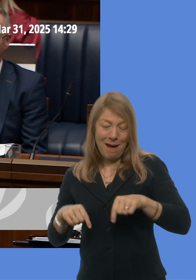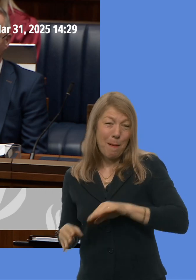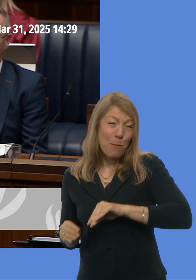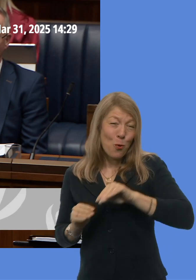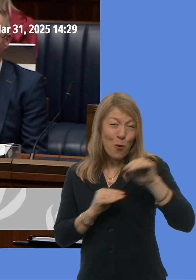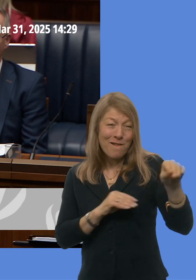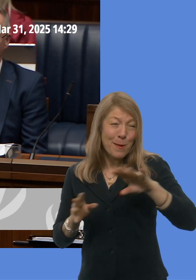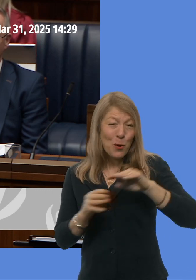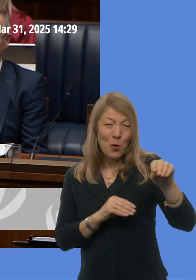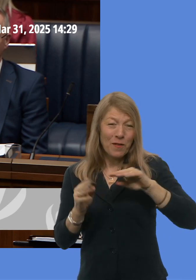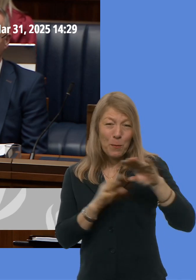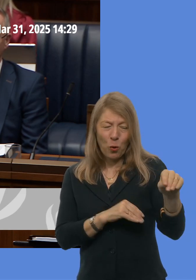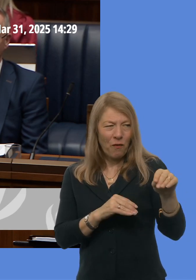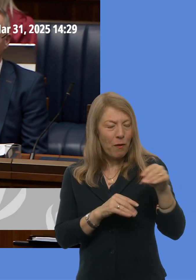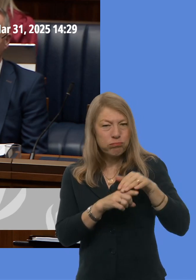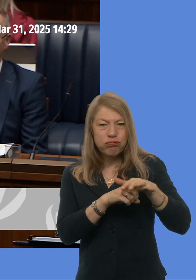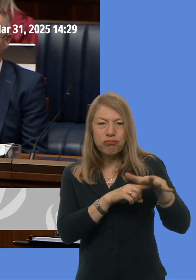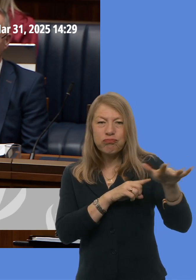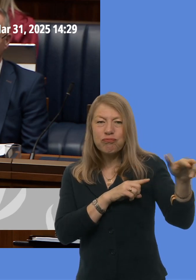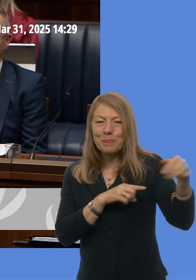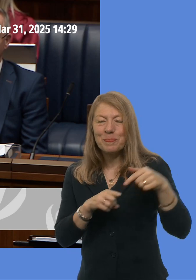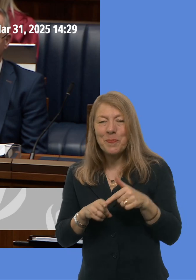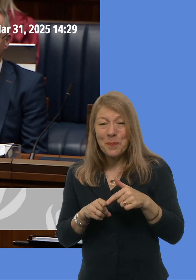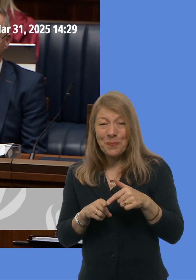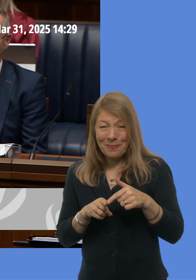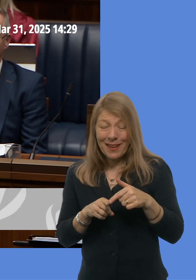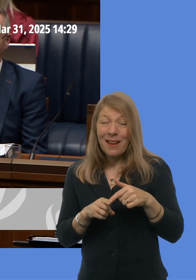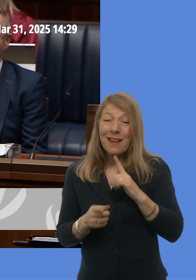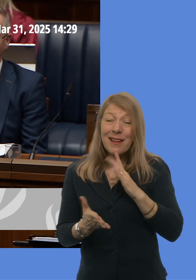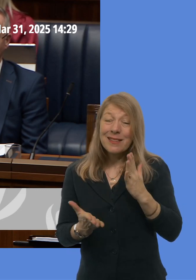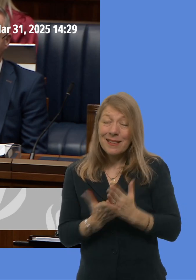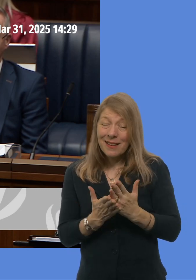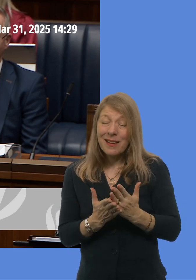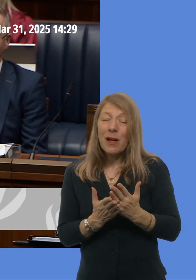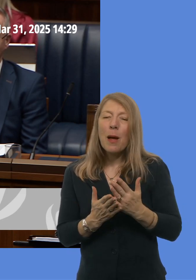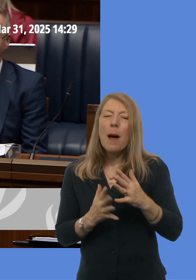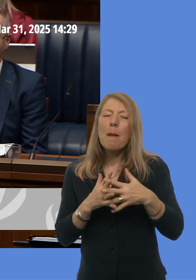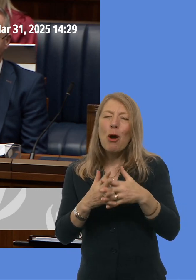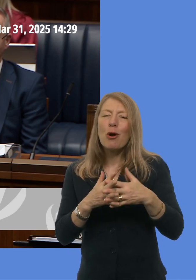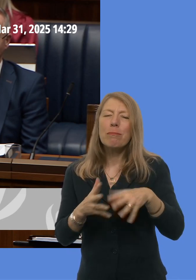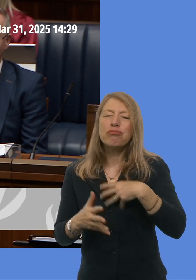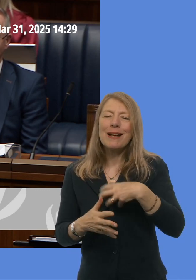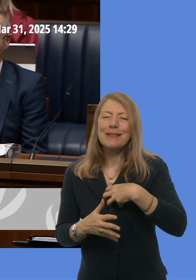trip said that 11 Presidents had links to the Ulster area. Gordon Lyons, our Communities Minister, did a fantastic